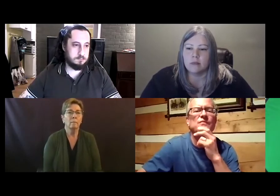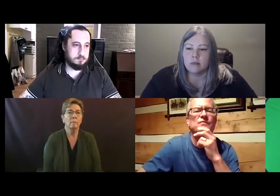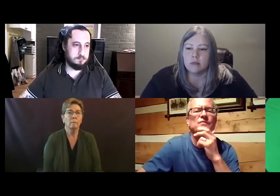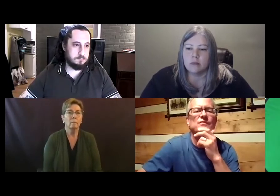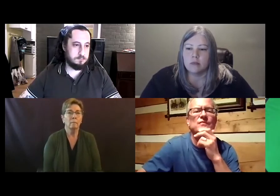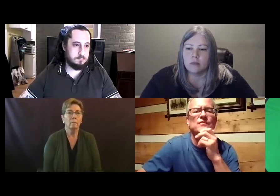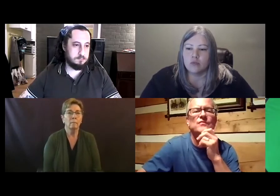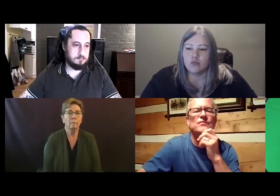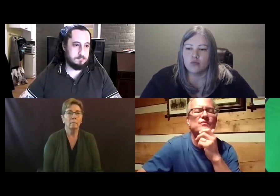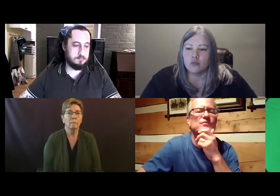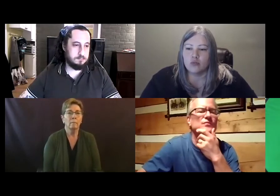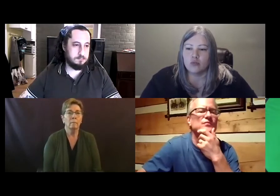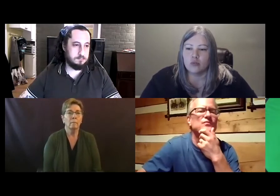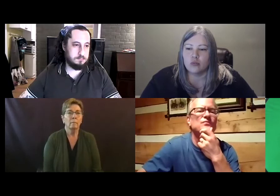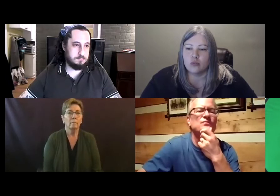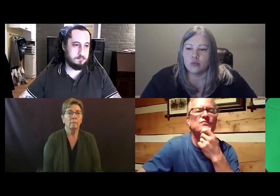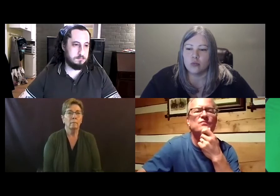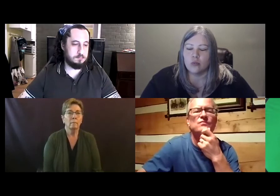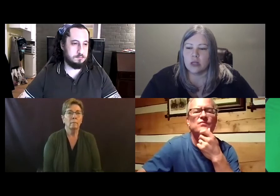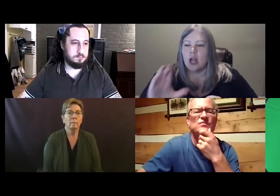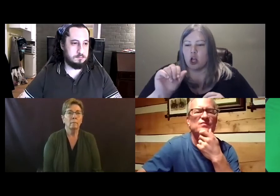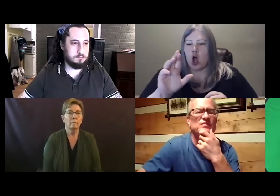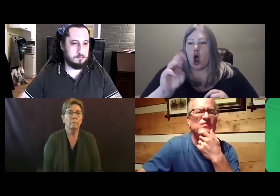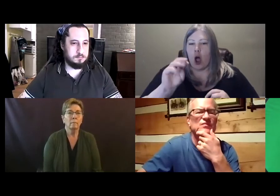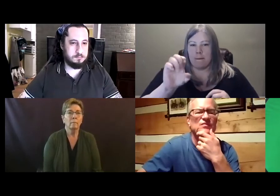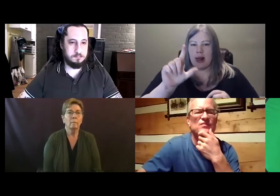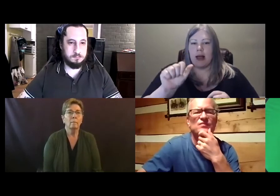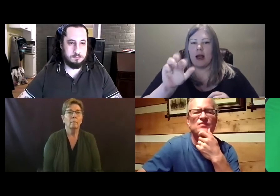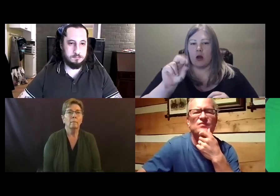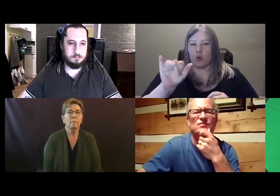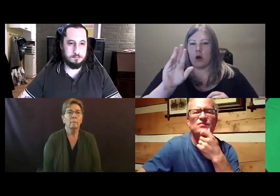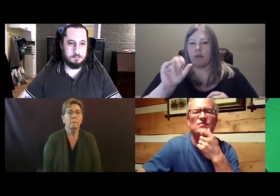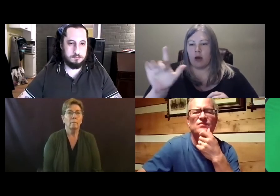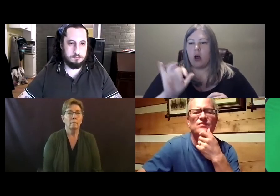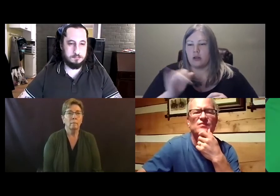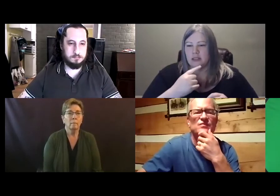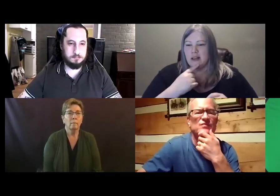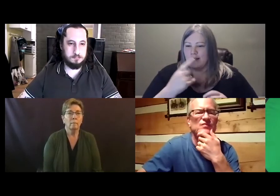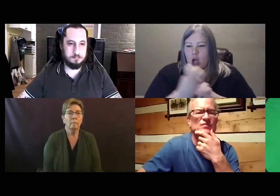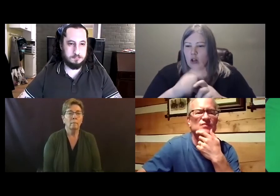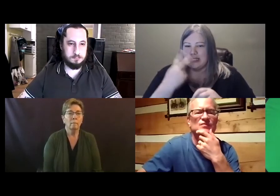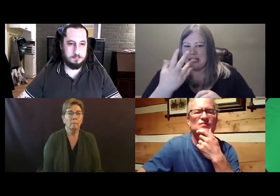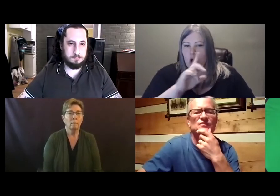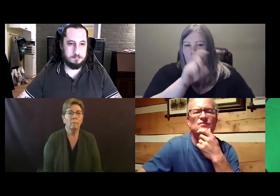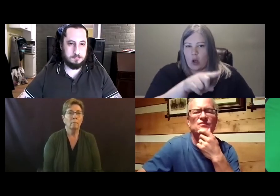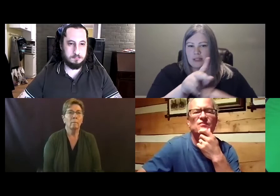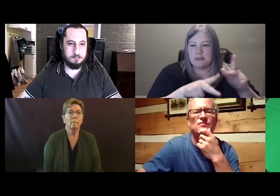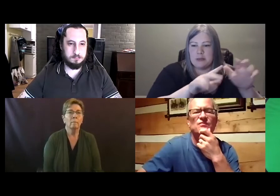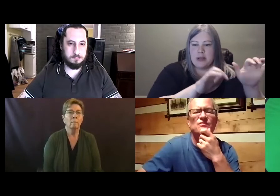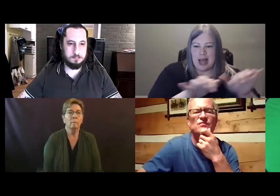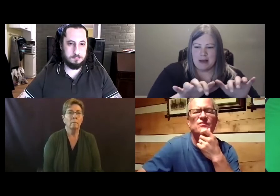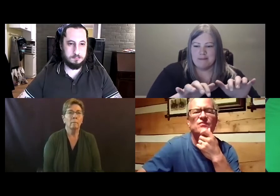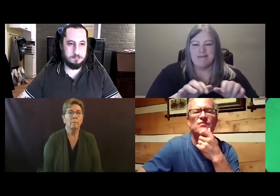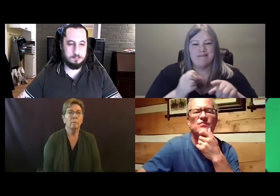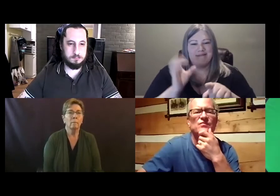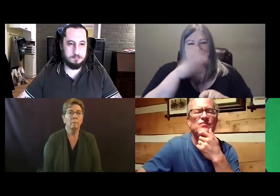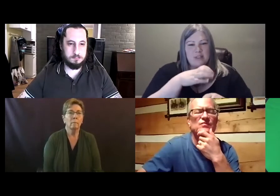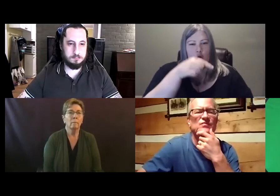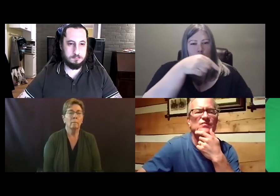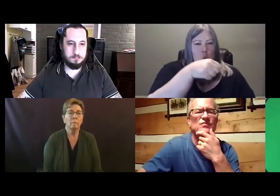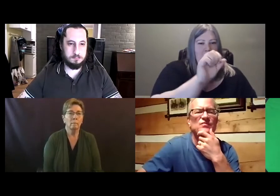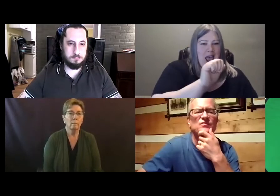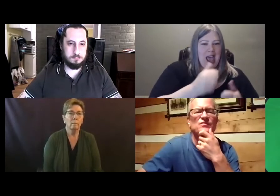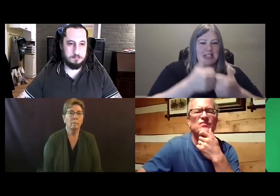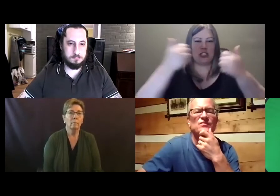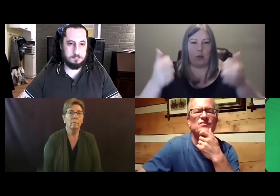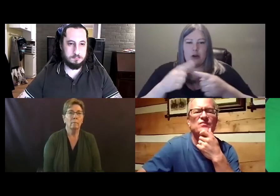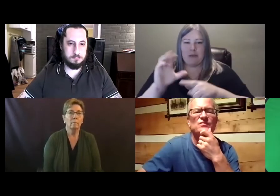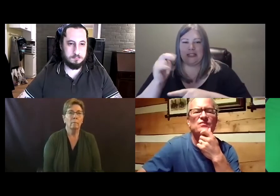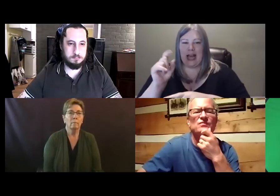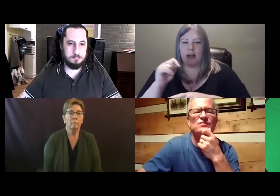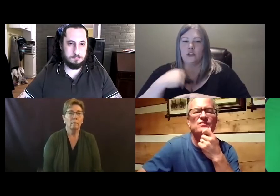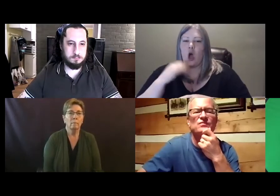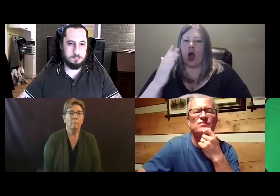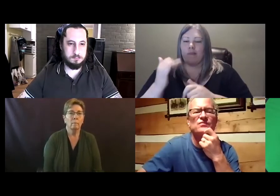Carmela says It's hard to see questions that people have typed.